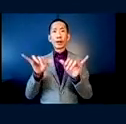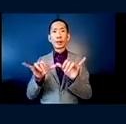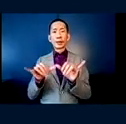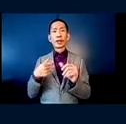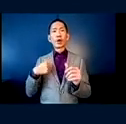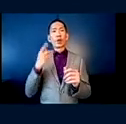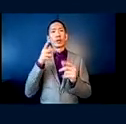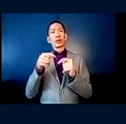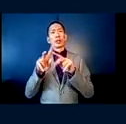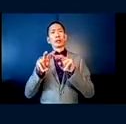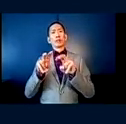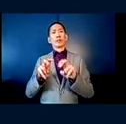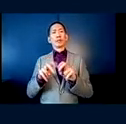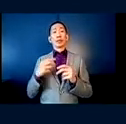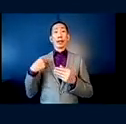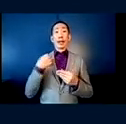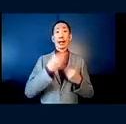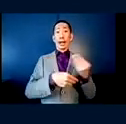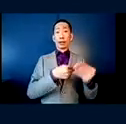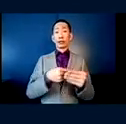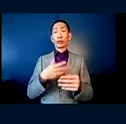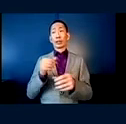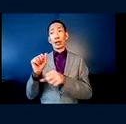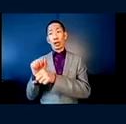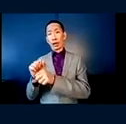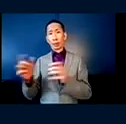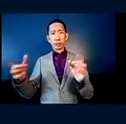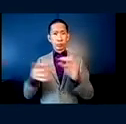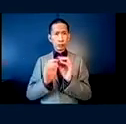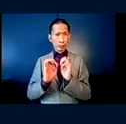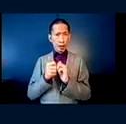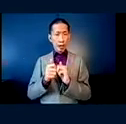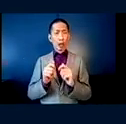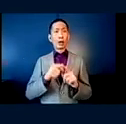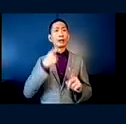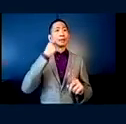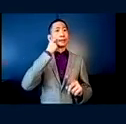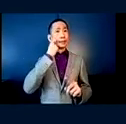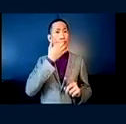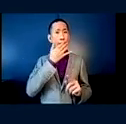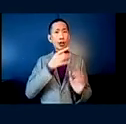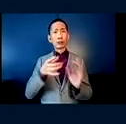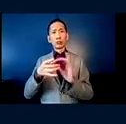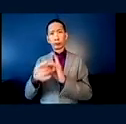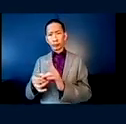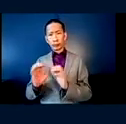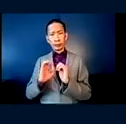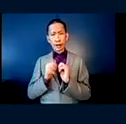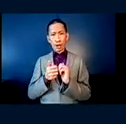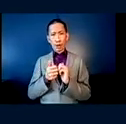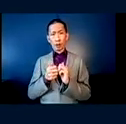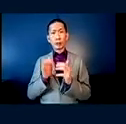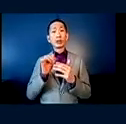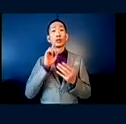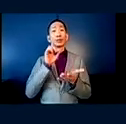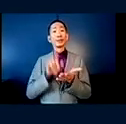STRONG WERE CORRELATIONS WITH ANCESTRY AND SES, ANCESTRY OCCUPATION LET'S SAY, AND SKIN COLOR IN SOME OF THESE COMMUNITIES.